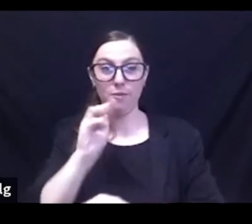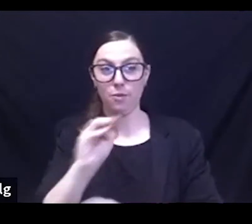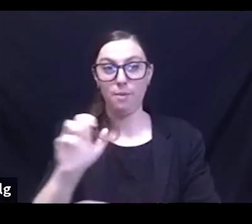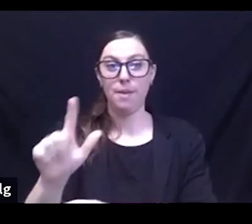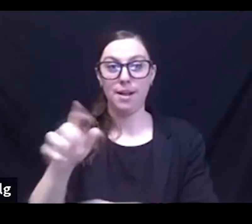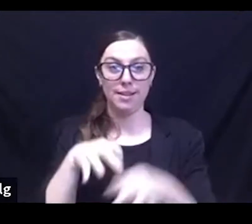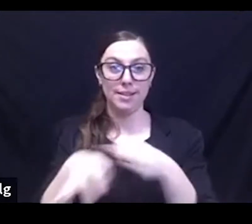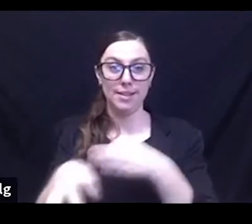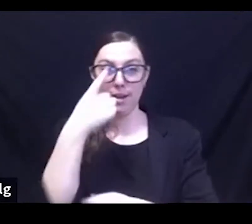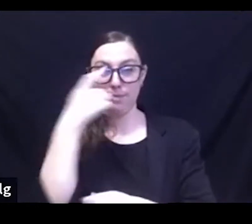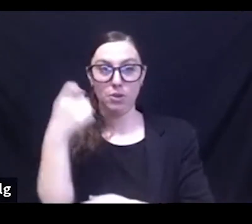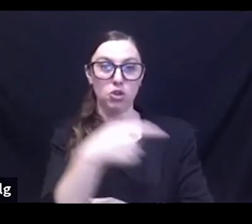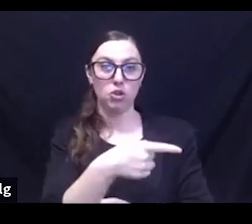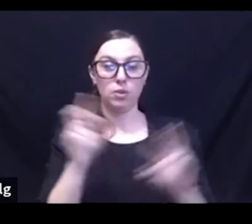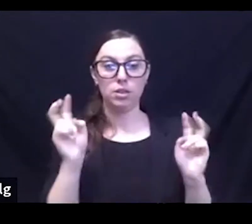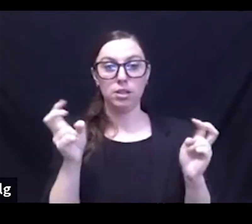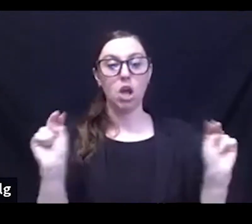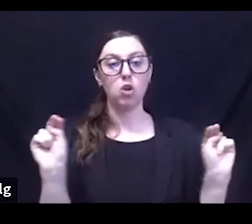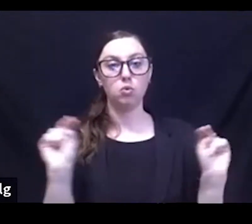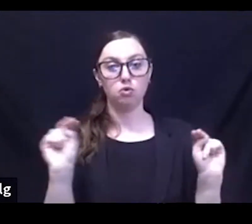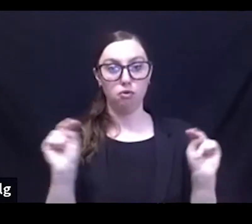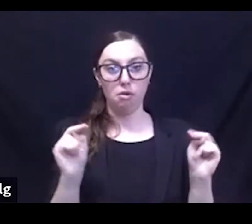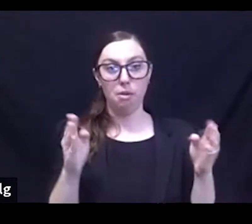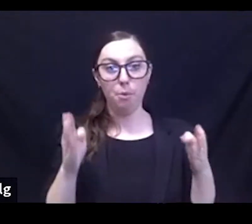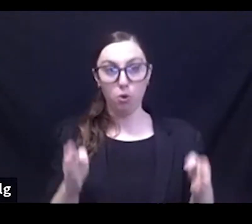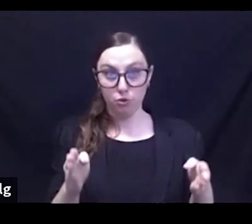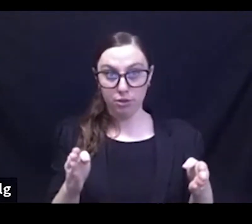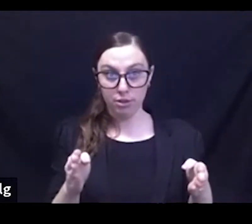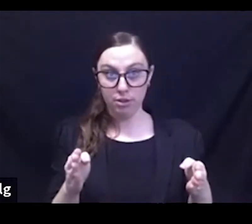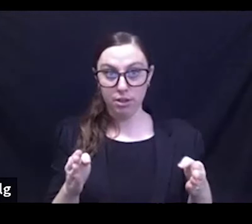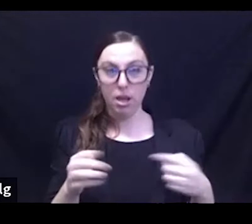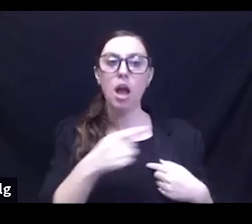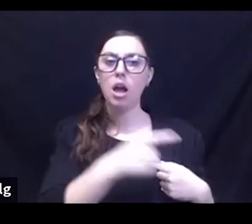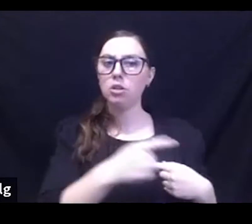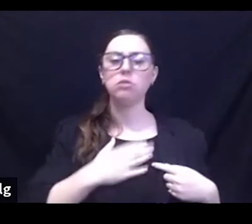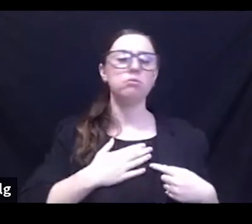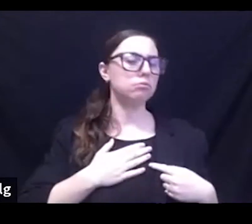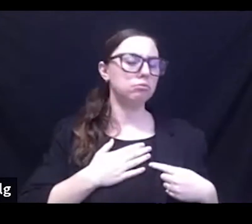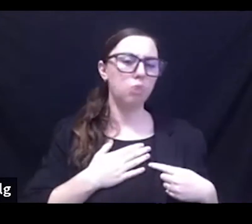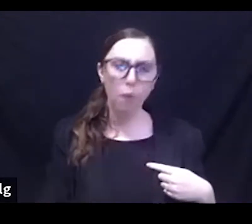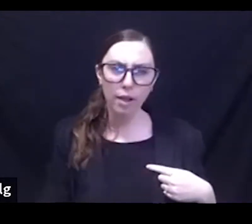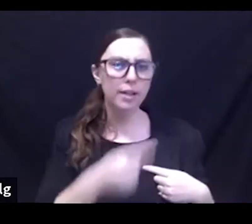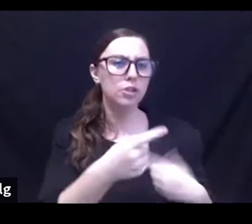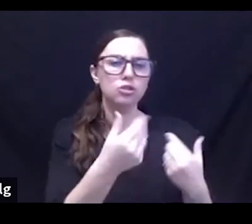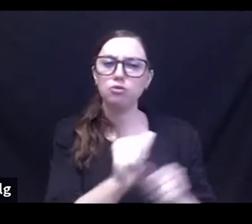court evaluator instead was deemed to be a neutral party and while she graciously did so and did the best she